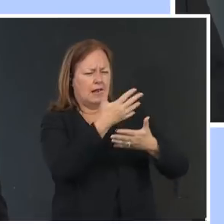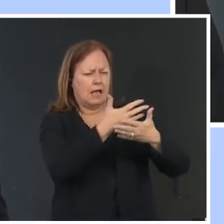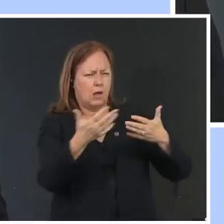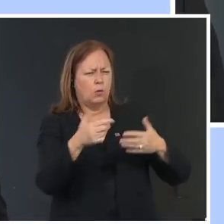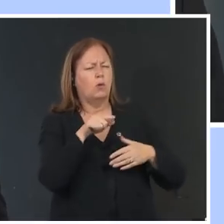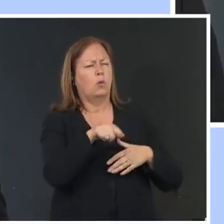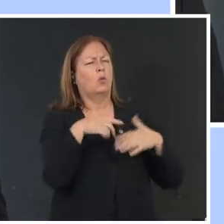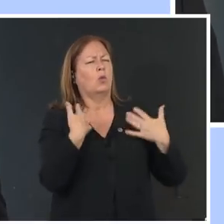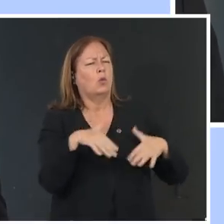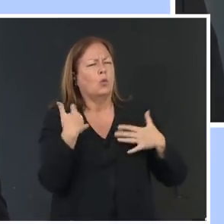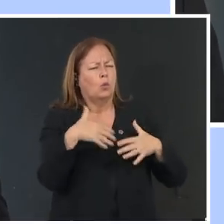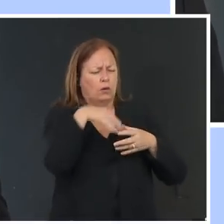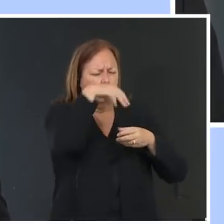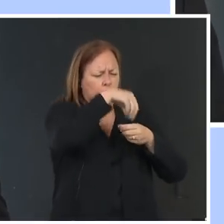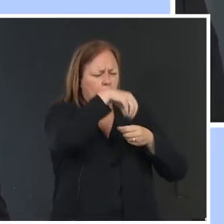First, I would like to point out, sign